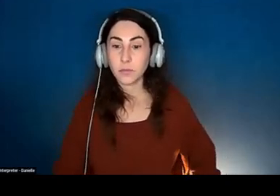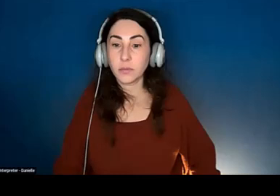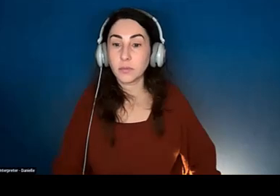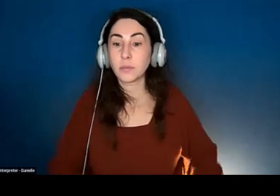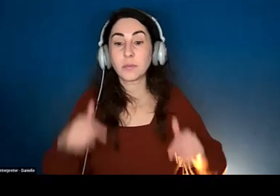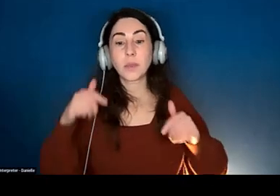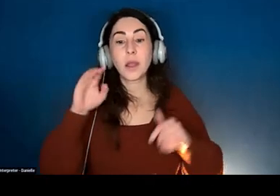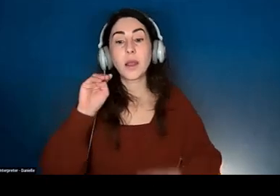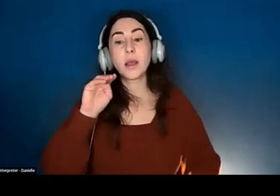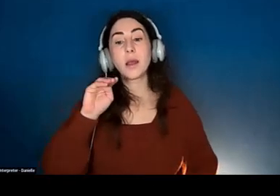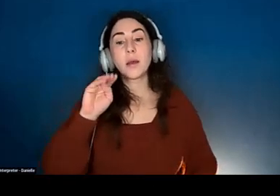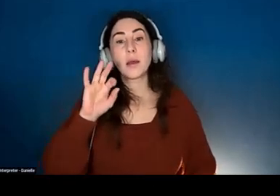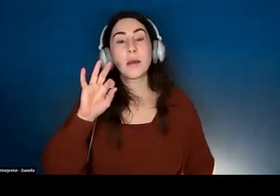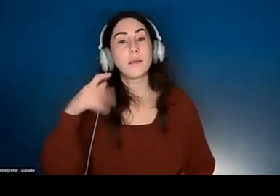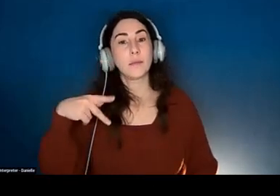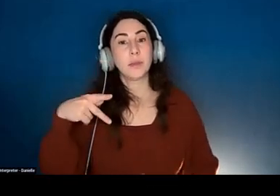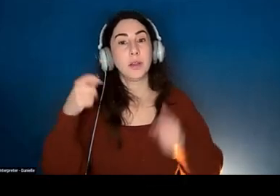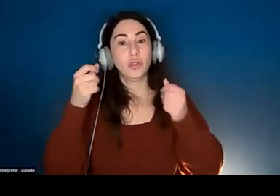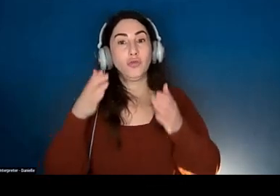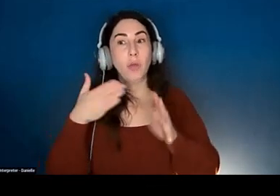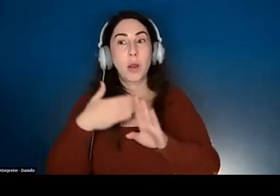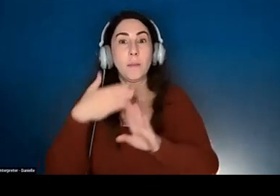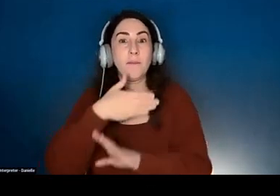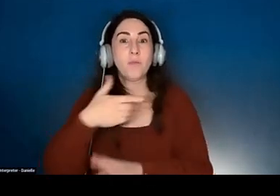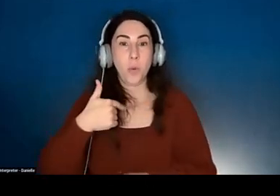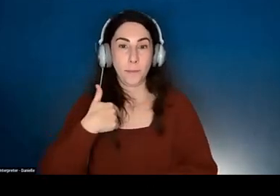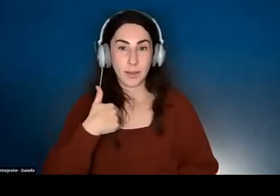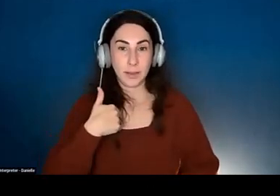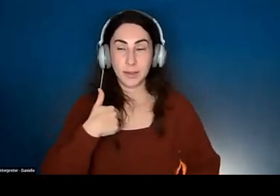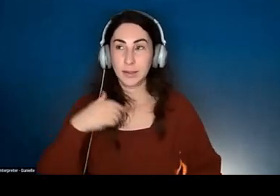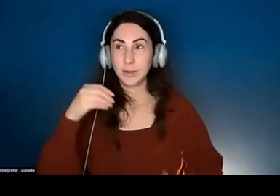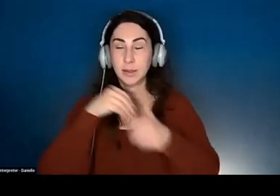before me was really invested in creating